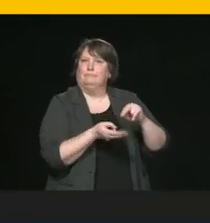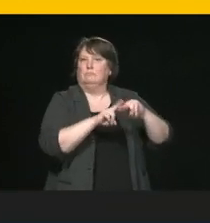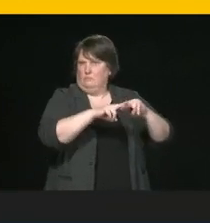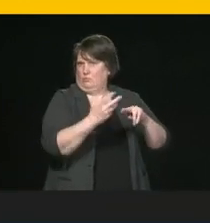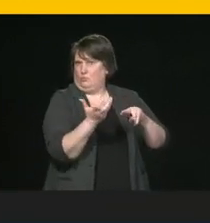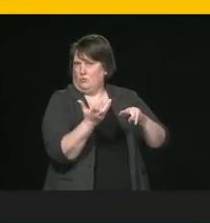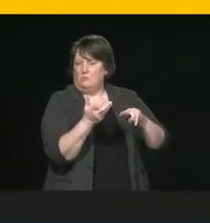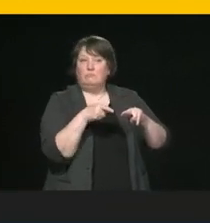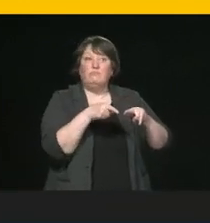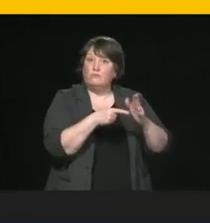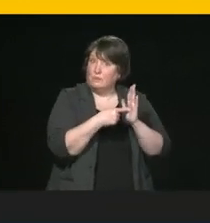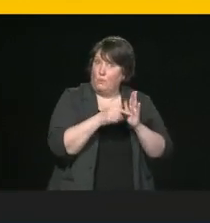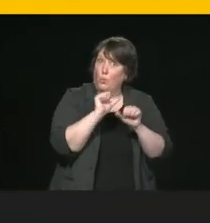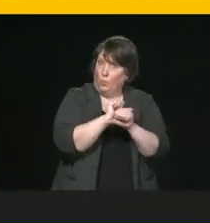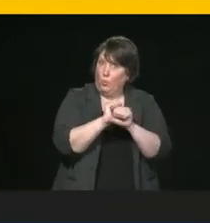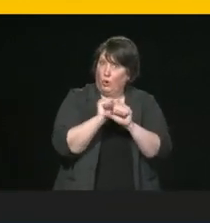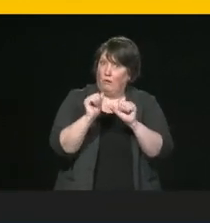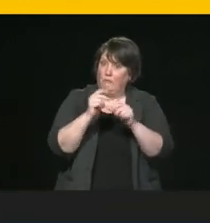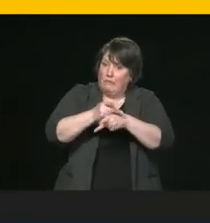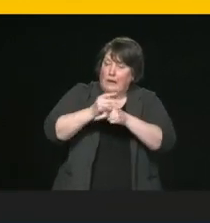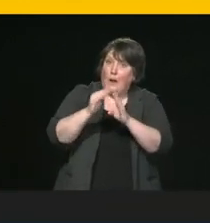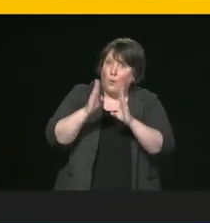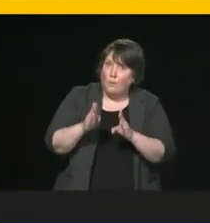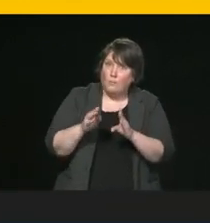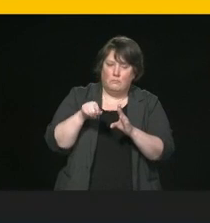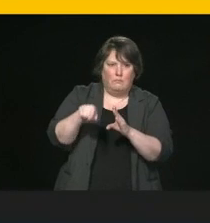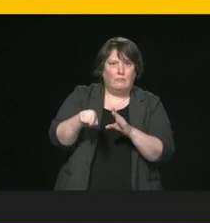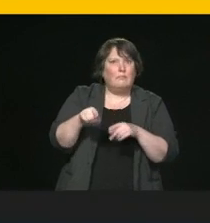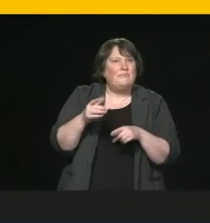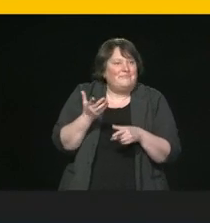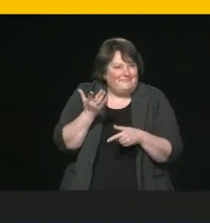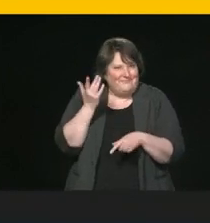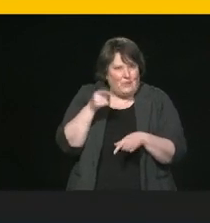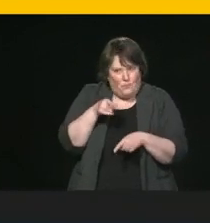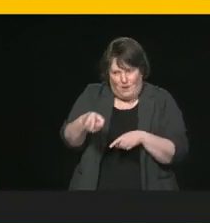CARE FACILITIES. FOR MANY WORKERS LOOKING AFTER